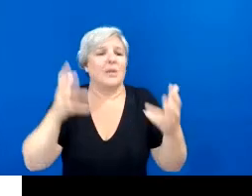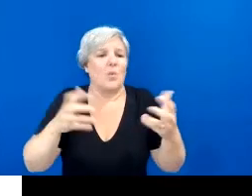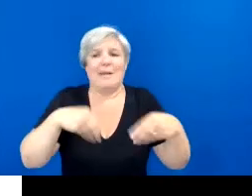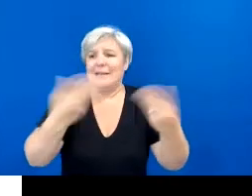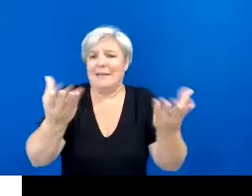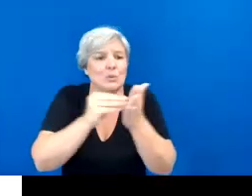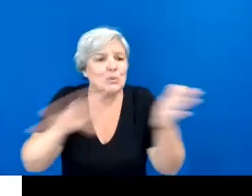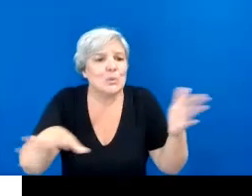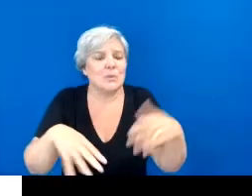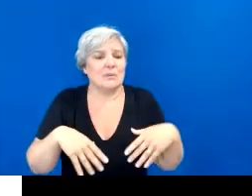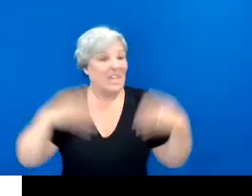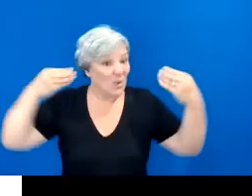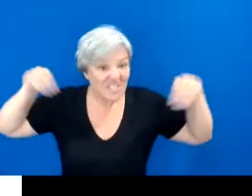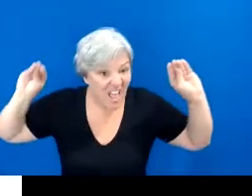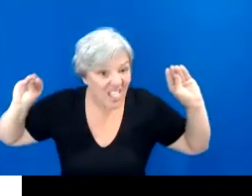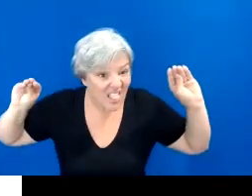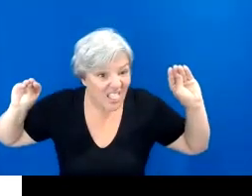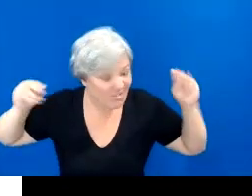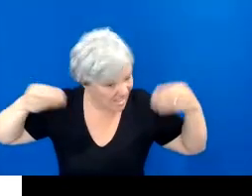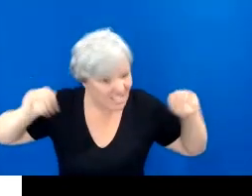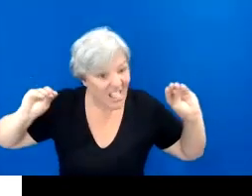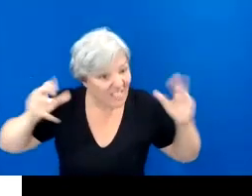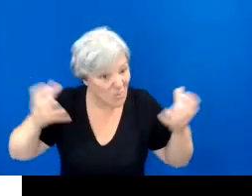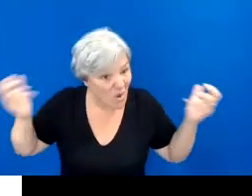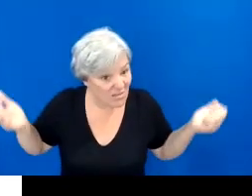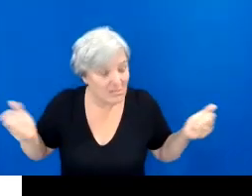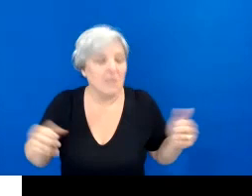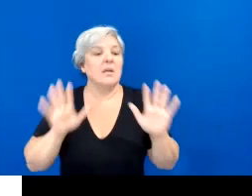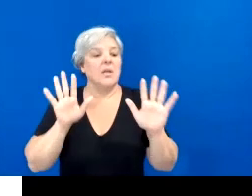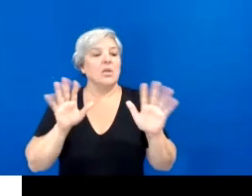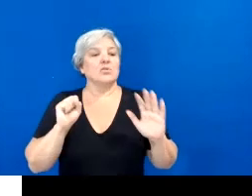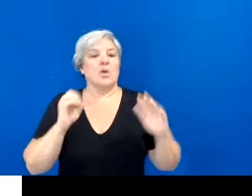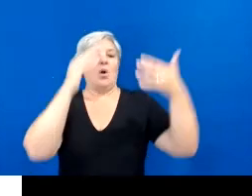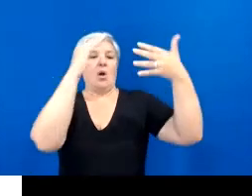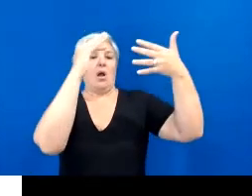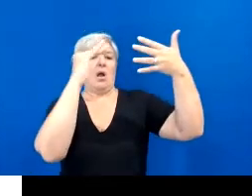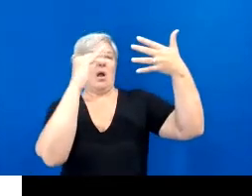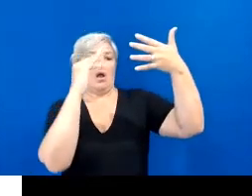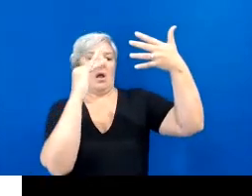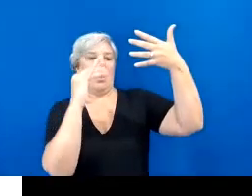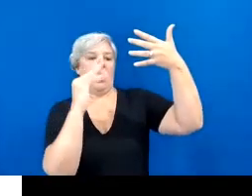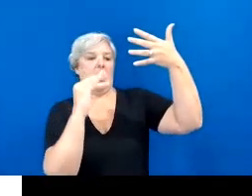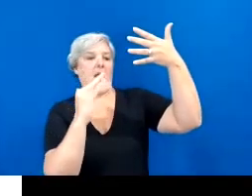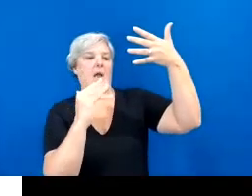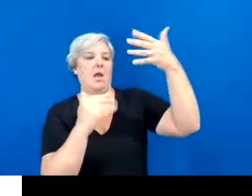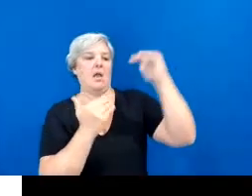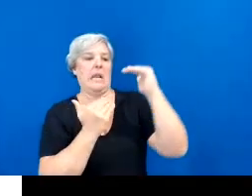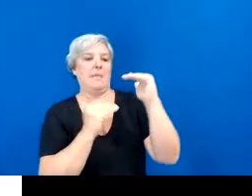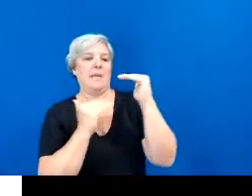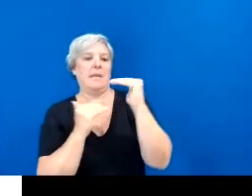you can even sell them if you want, want to. And then as they go down, they go, they get less and less open.